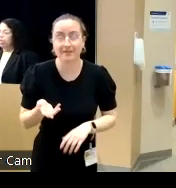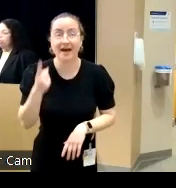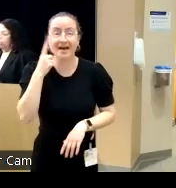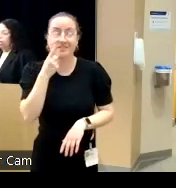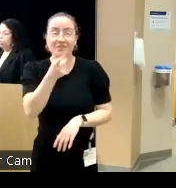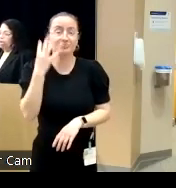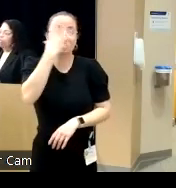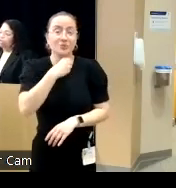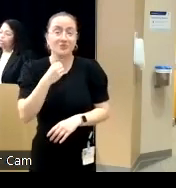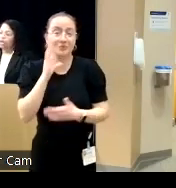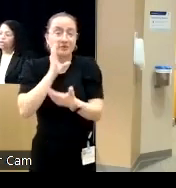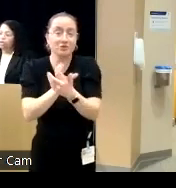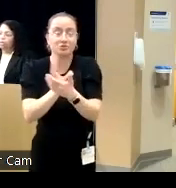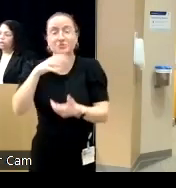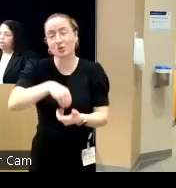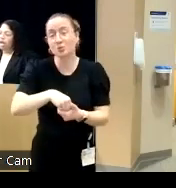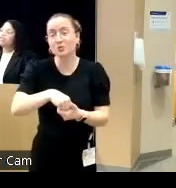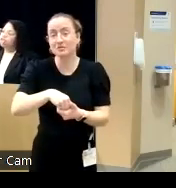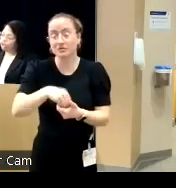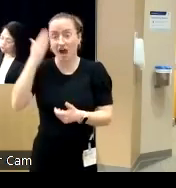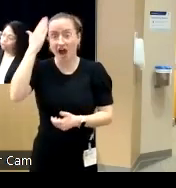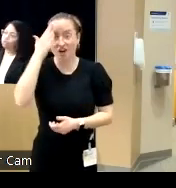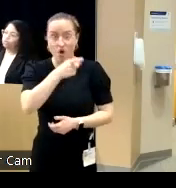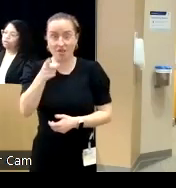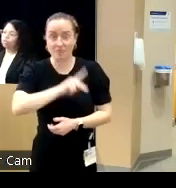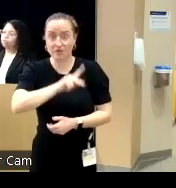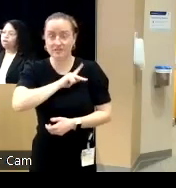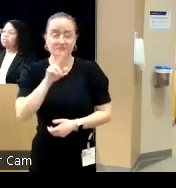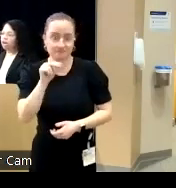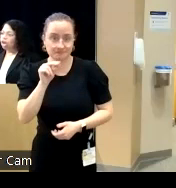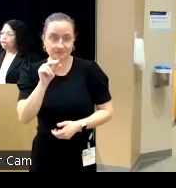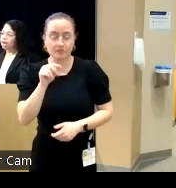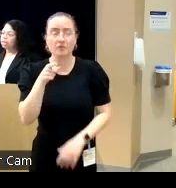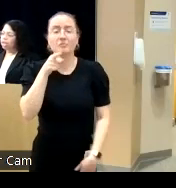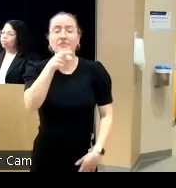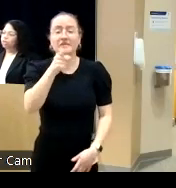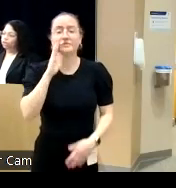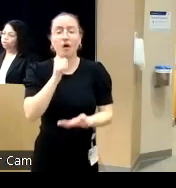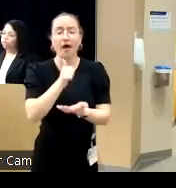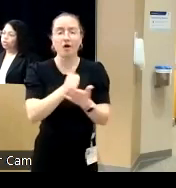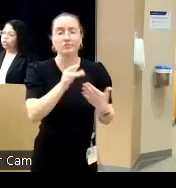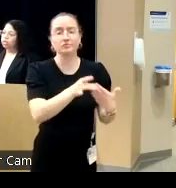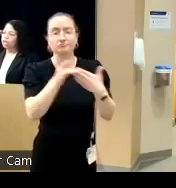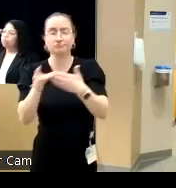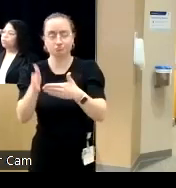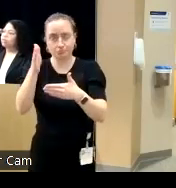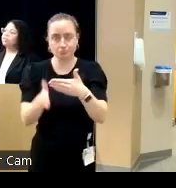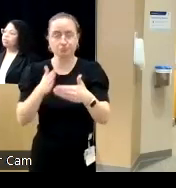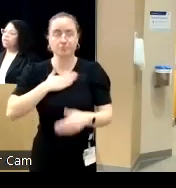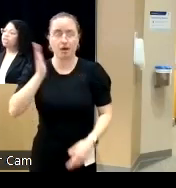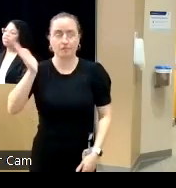figures pictures to include and to conclude my talk and leave with you the importance of